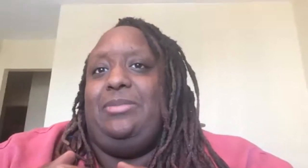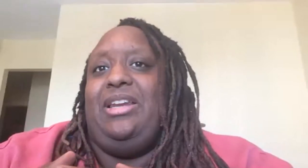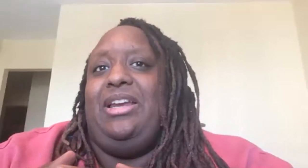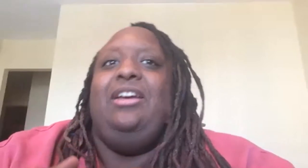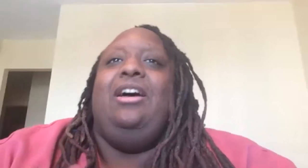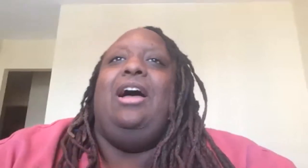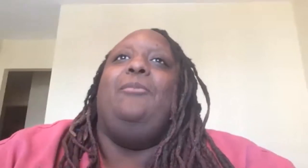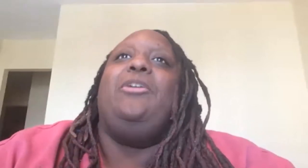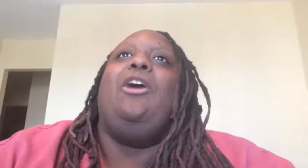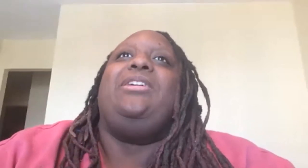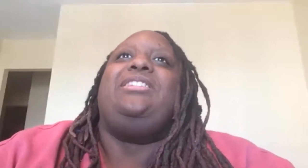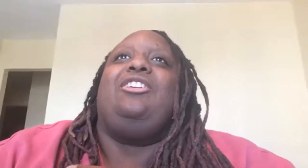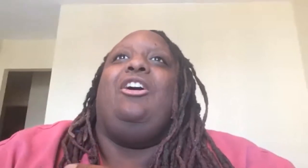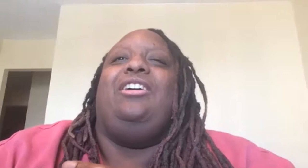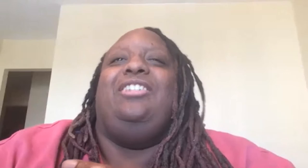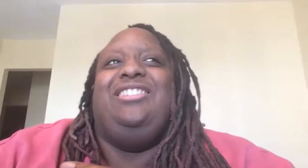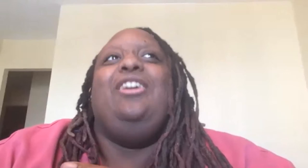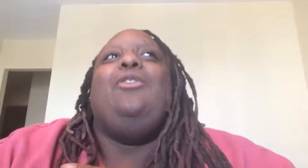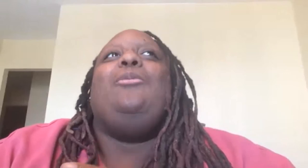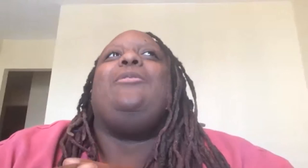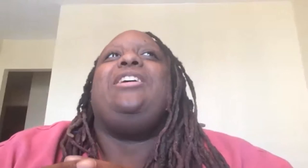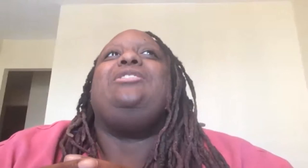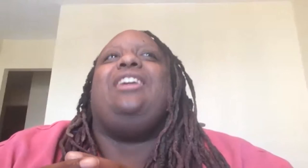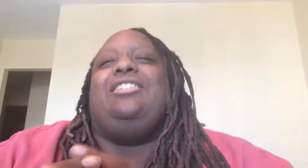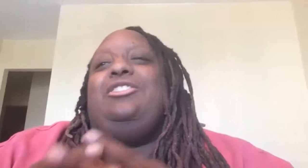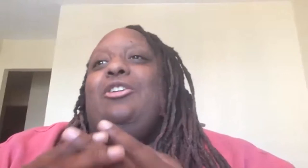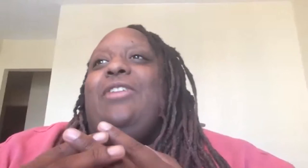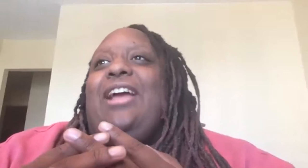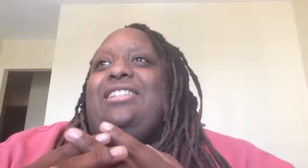We always like to call—we use “snowflake” as an insult now,